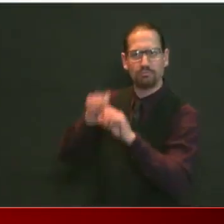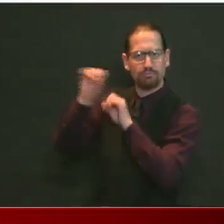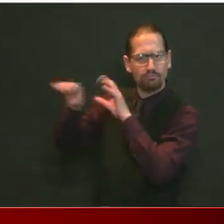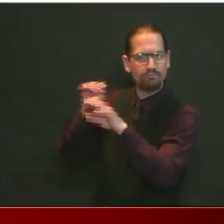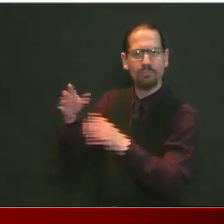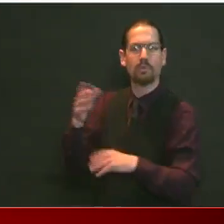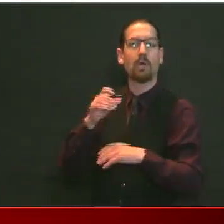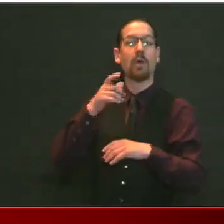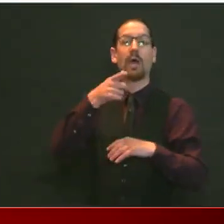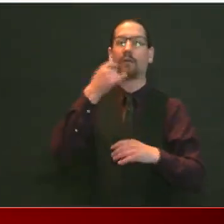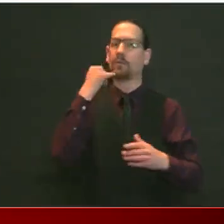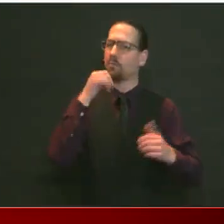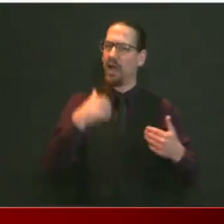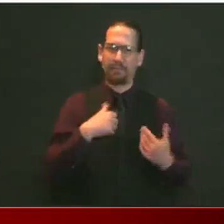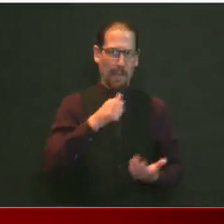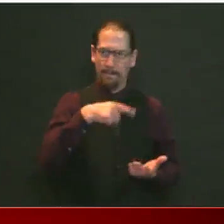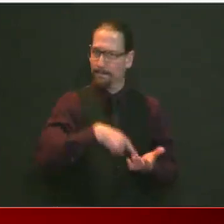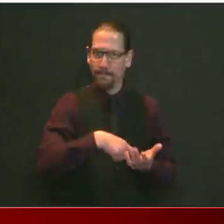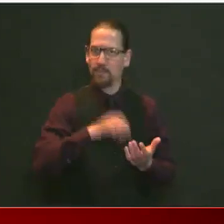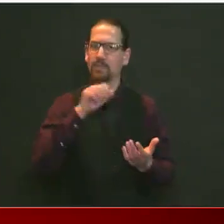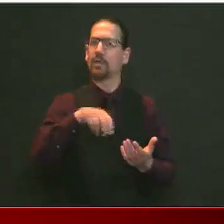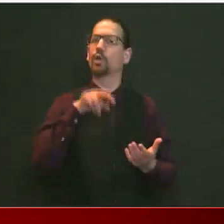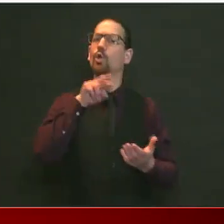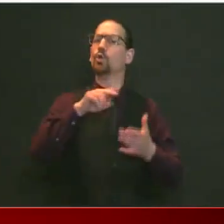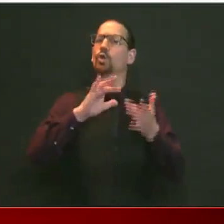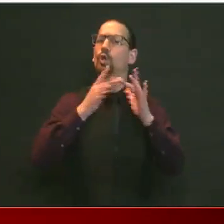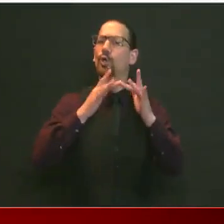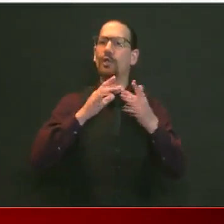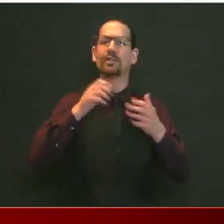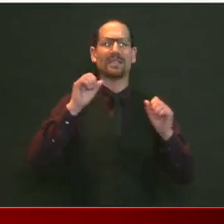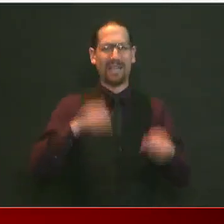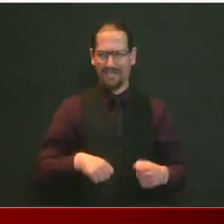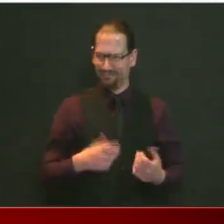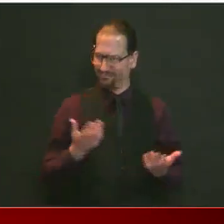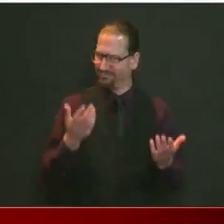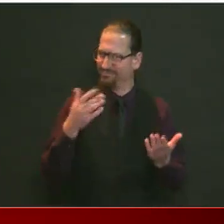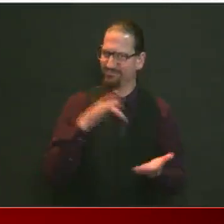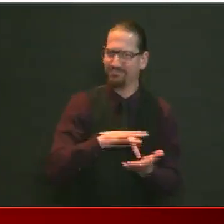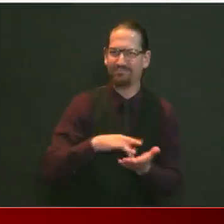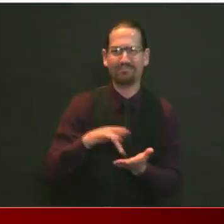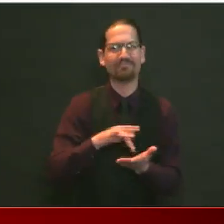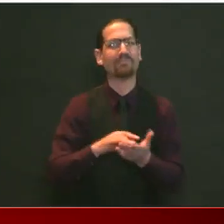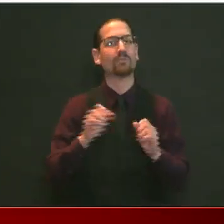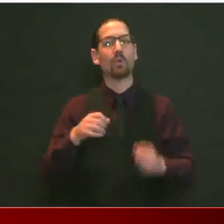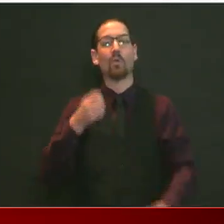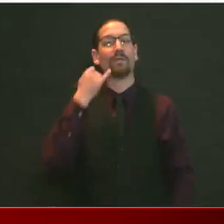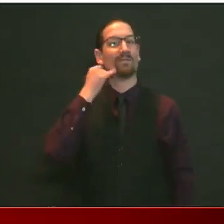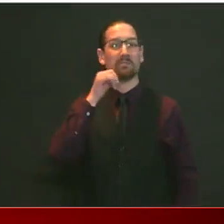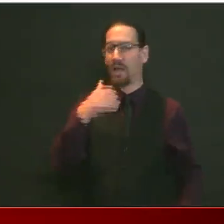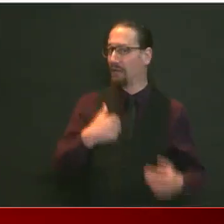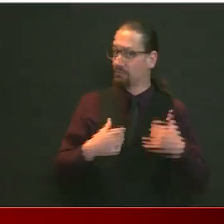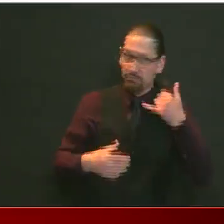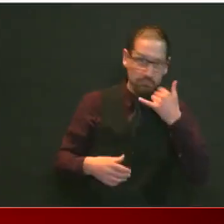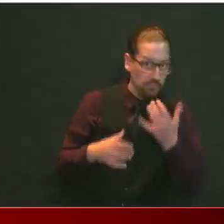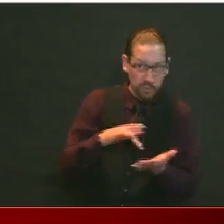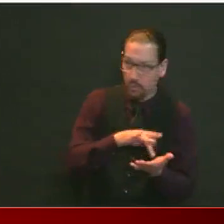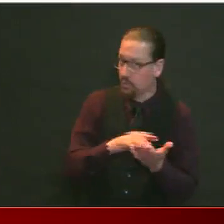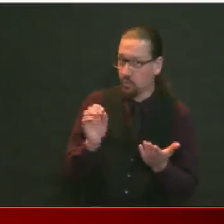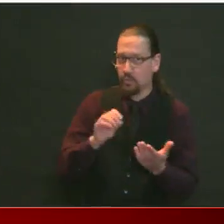OF RESOURCES THAT ARE ON THE APP FOR THOSE THAT MAY HAVE AN OLDER PHONE OR YOU CAN STILL PULL THE COVID HOTLINE.